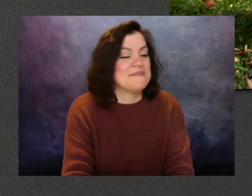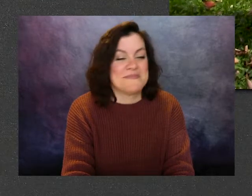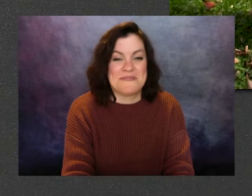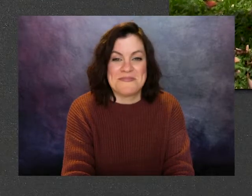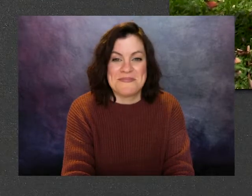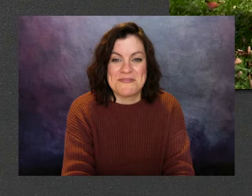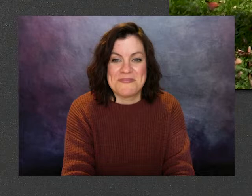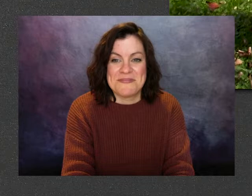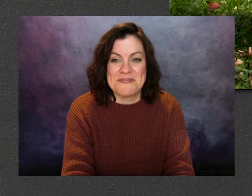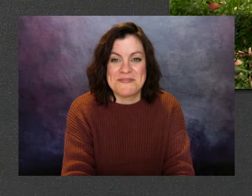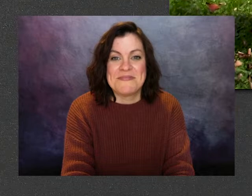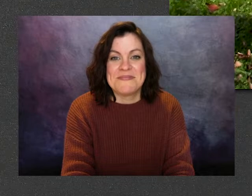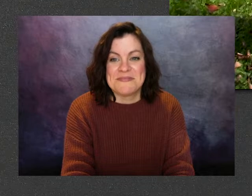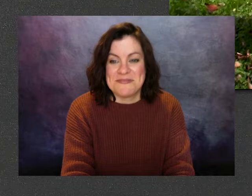Now you can try it too.